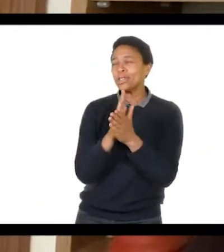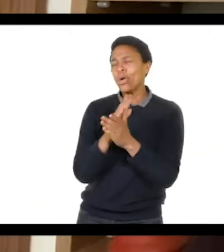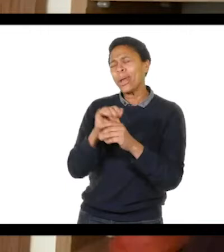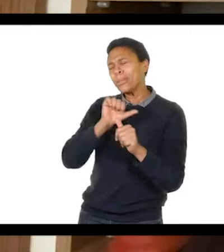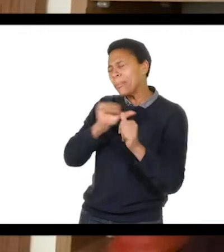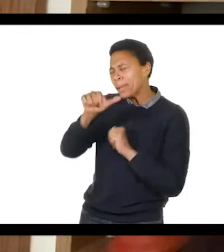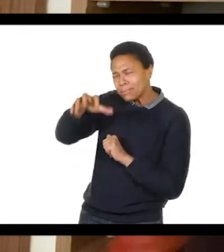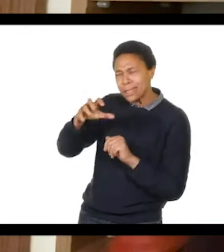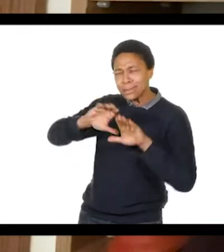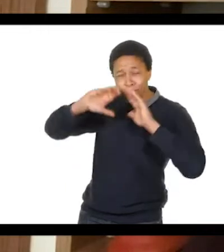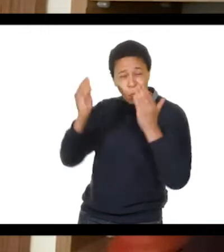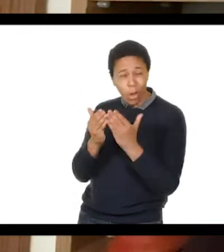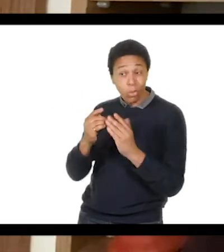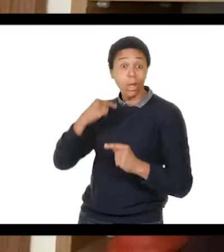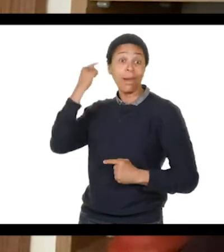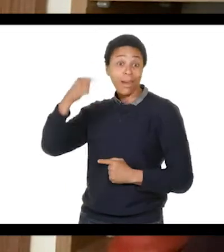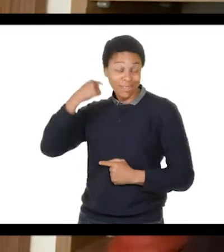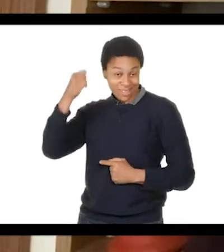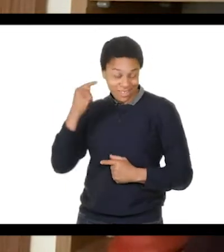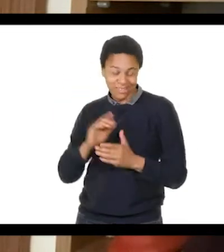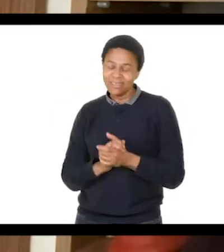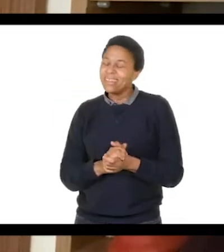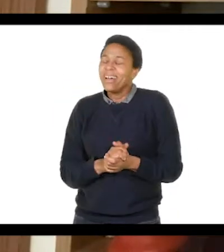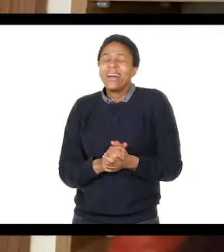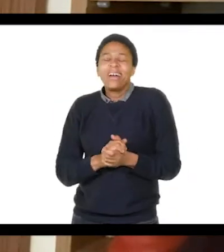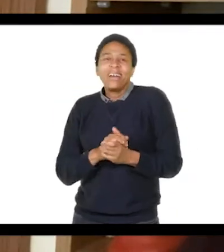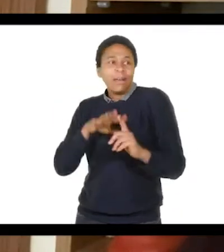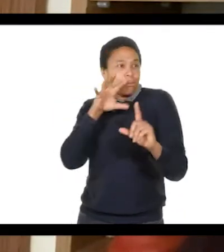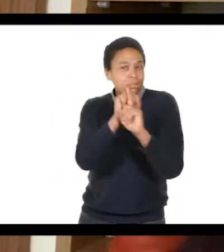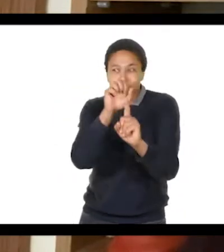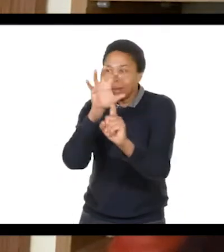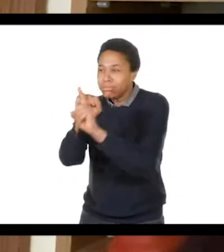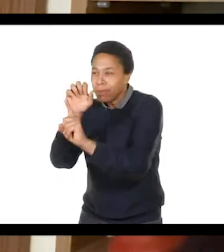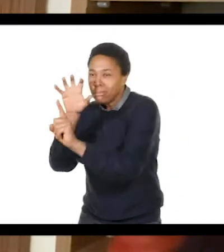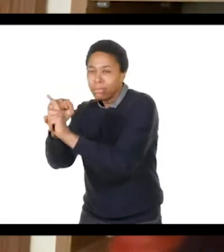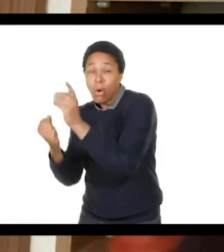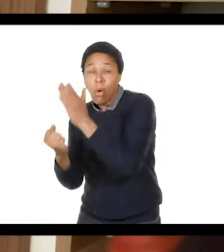It’s enjoying the greatest city in the world: London. It’s seizing every opportunity,